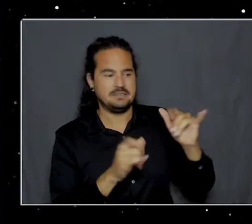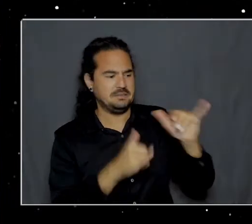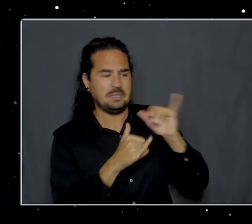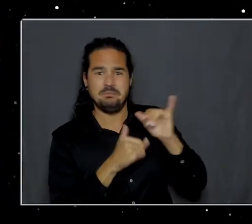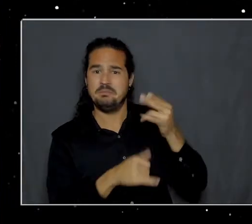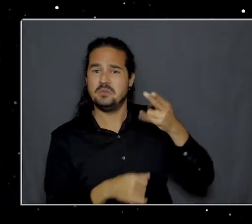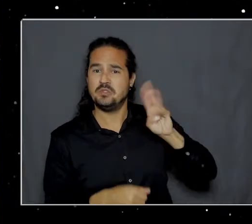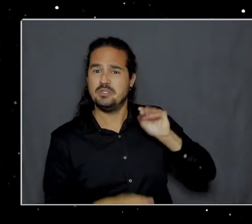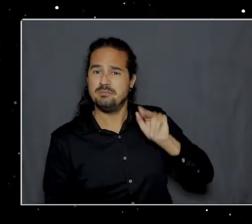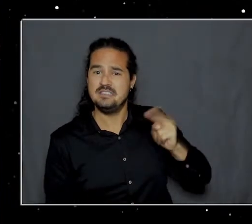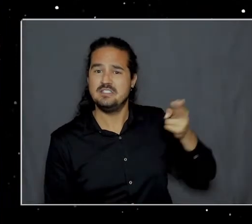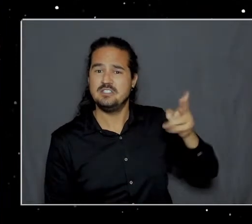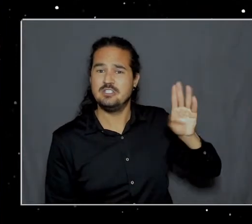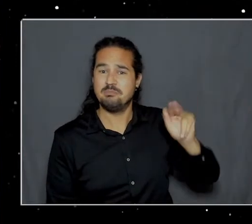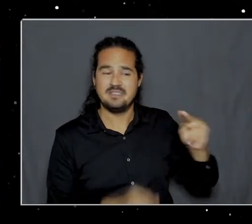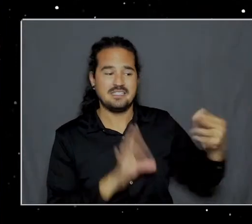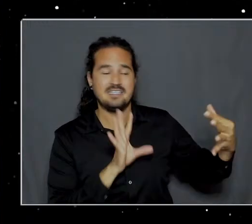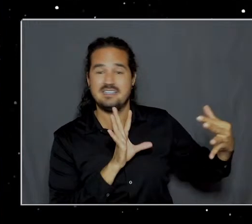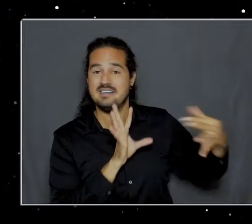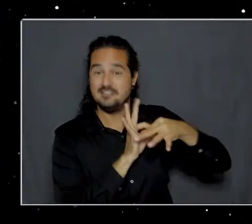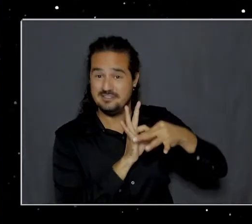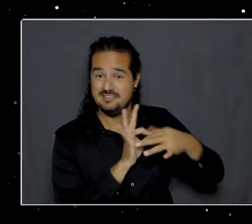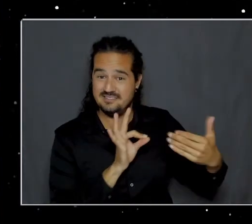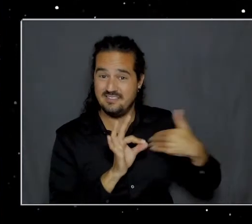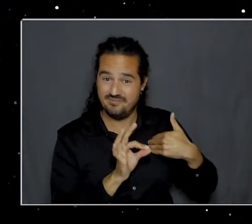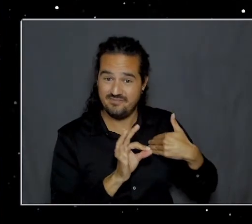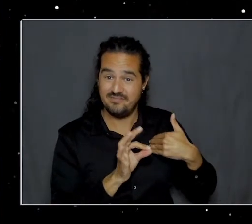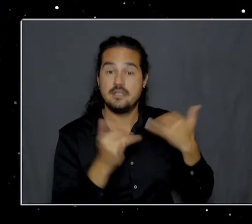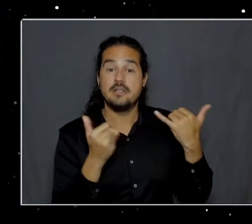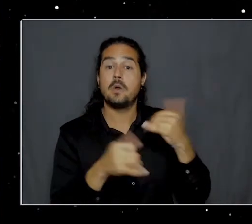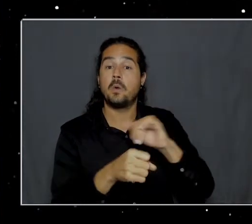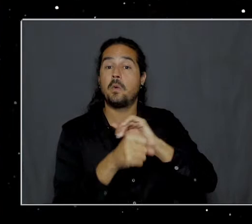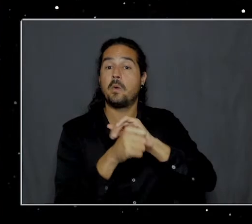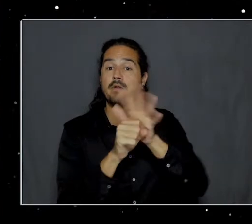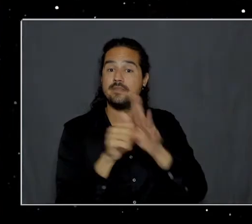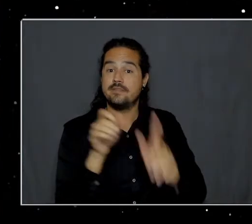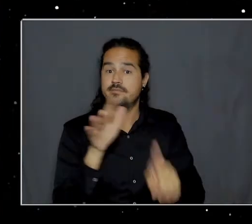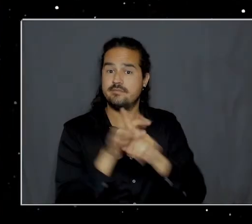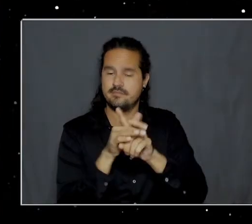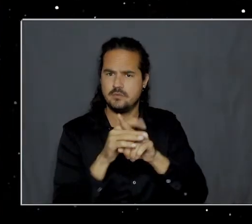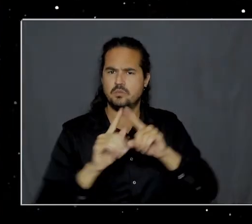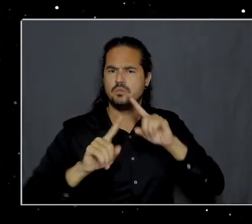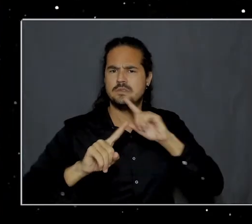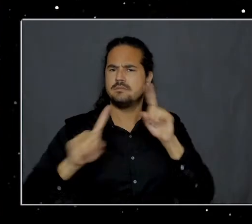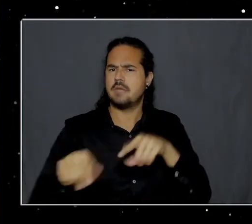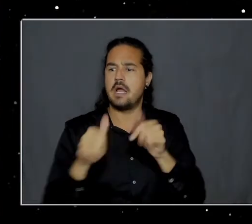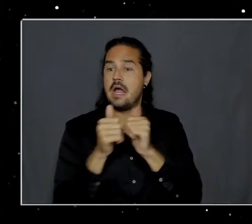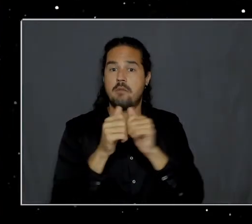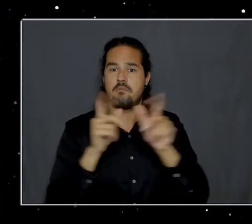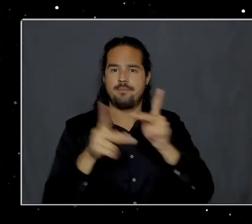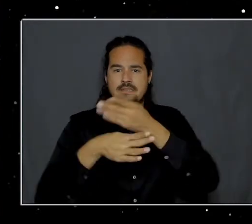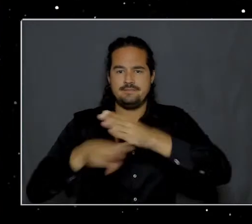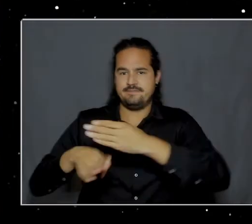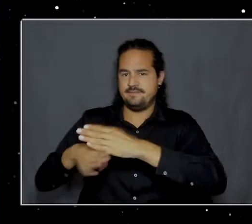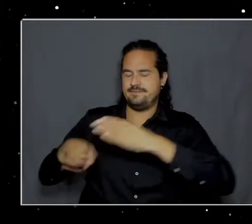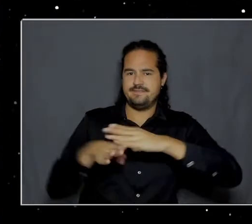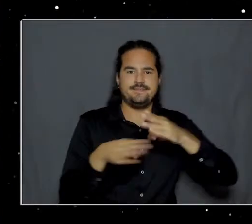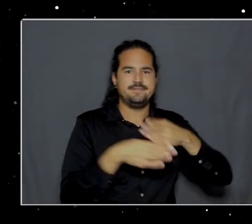LAWYER, MAYBE SHE'S NOT; SHE'S A HUMAN BEING. AND SO, WE HAVE CONTACT WITH EACH OTHER.